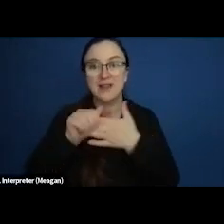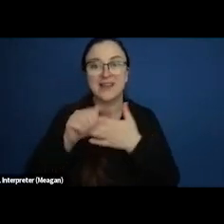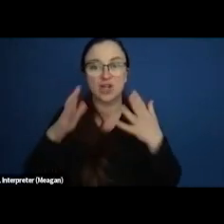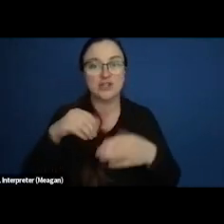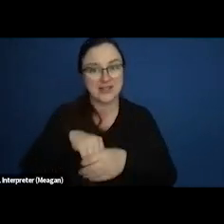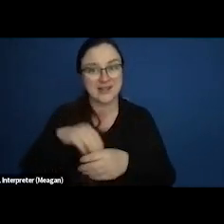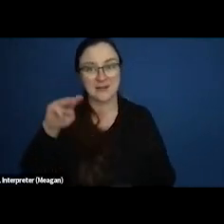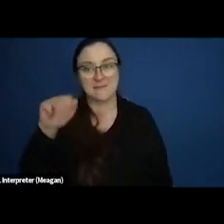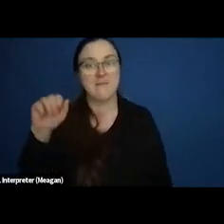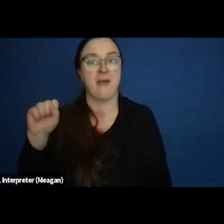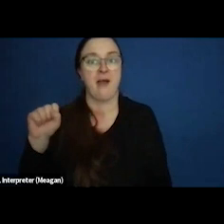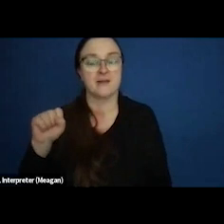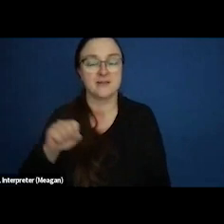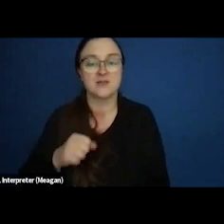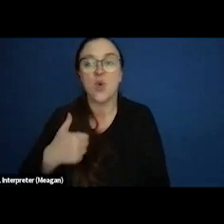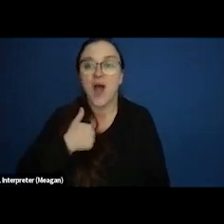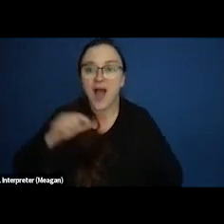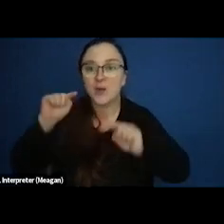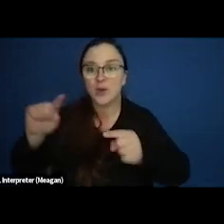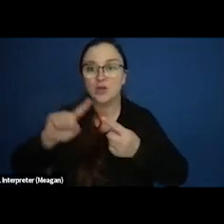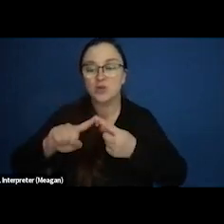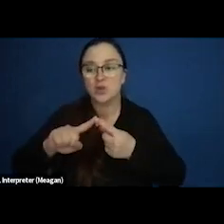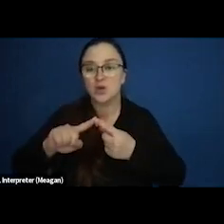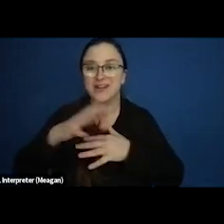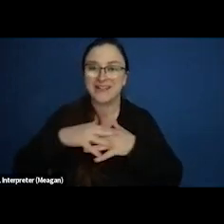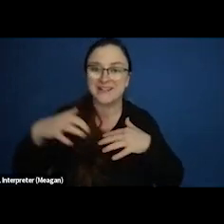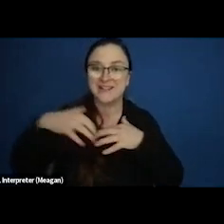So I went to a Tribal Indigenous Conference.